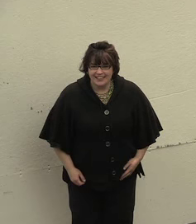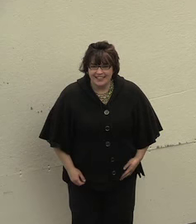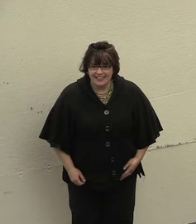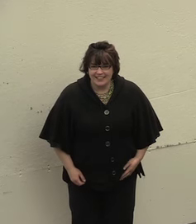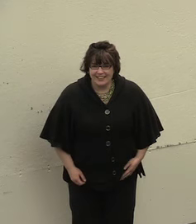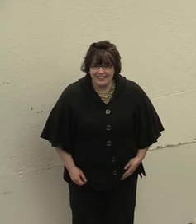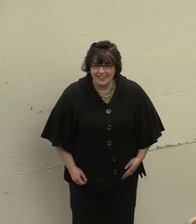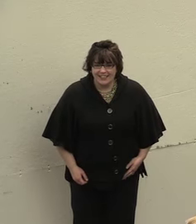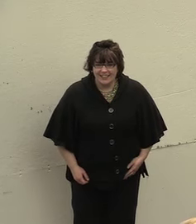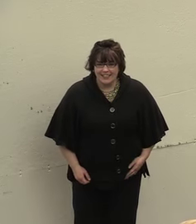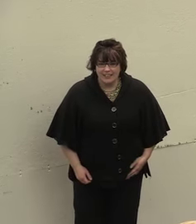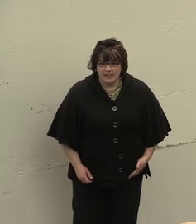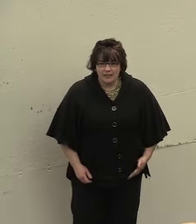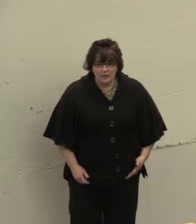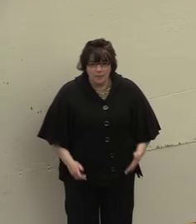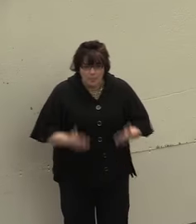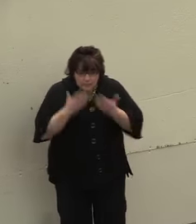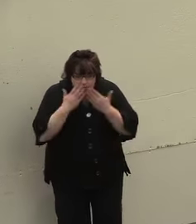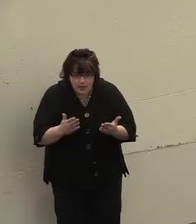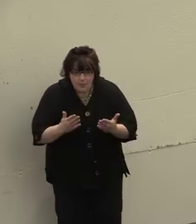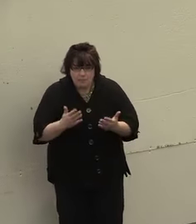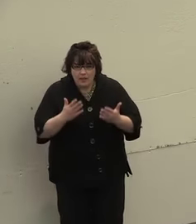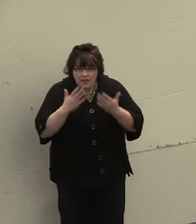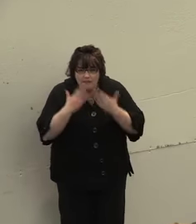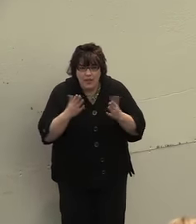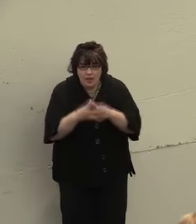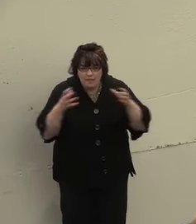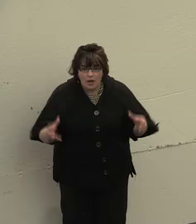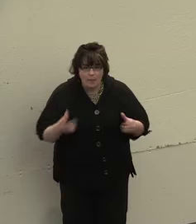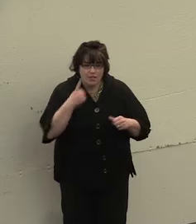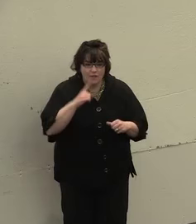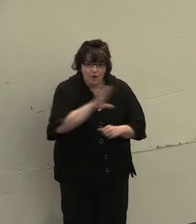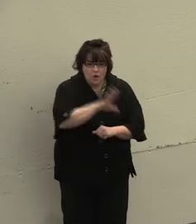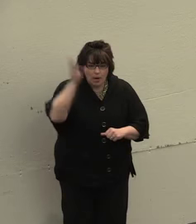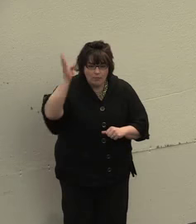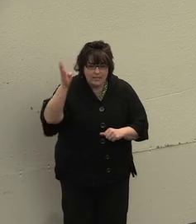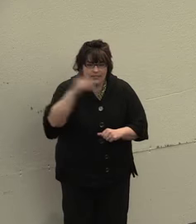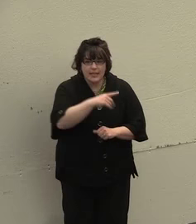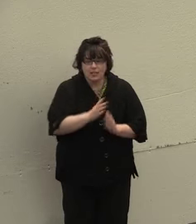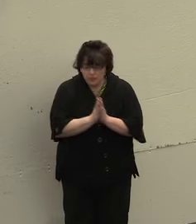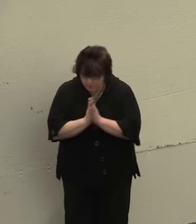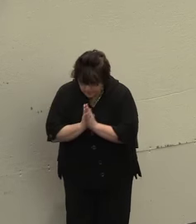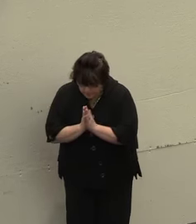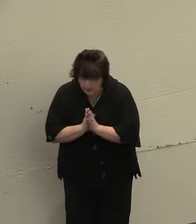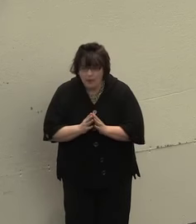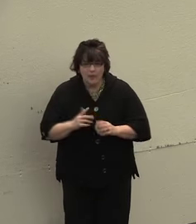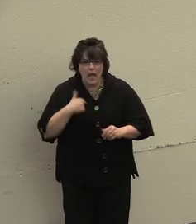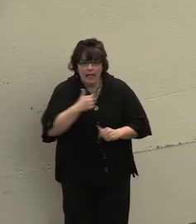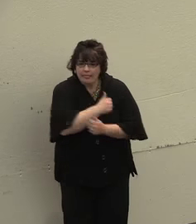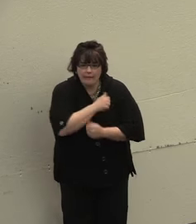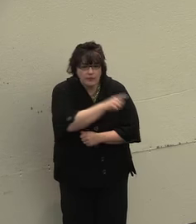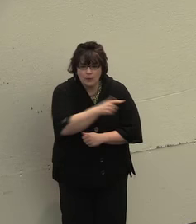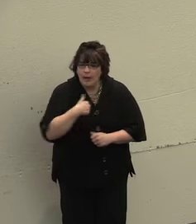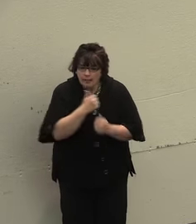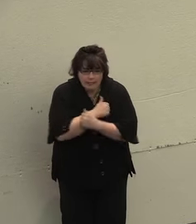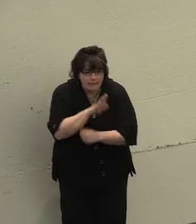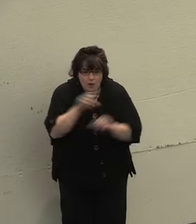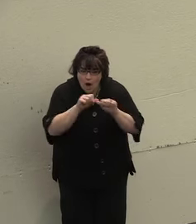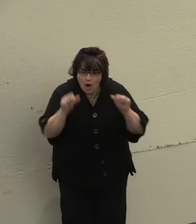Thank you. Thank you very much for your presentation. And I love your architecture projects since the first time